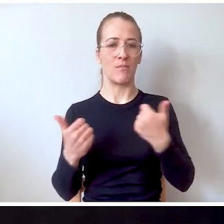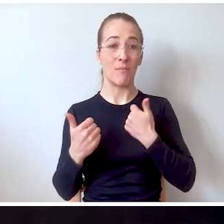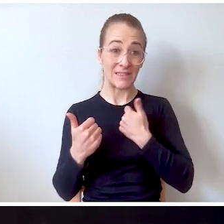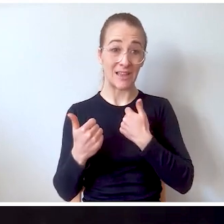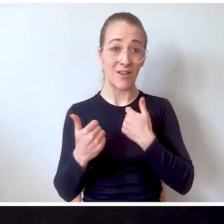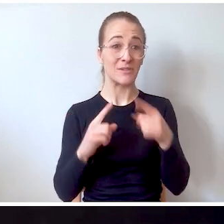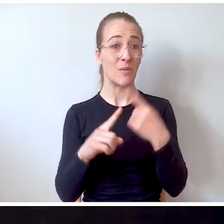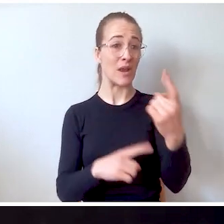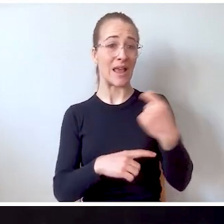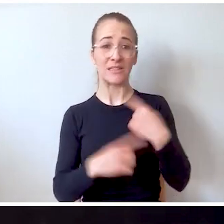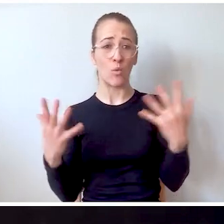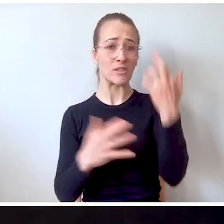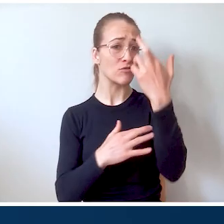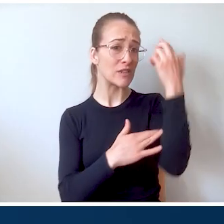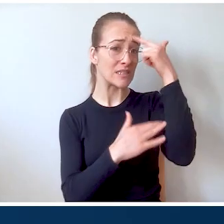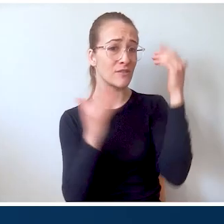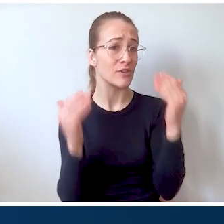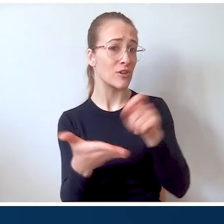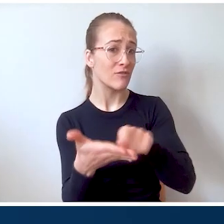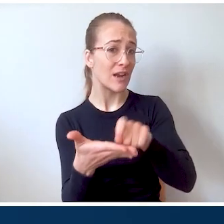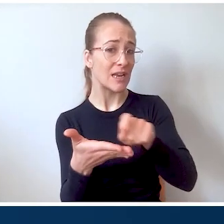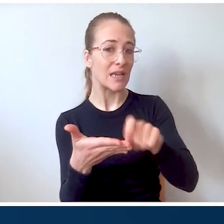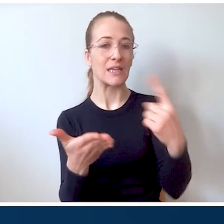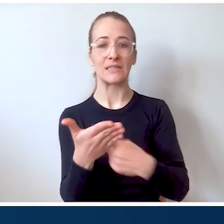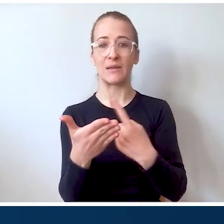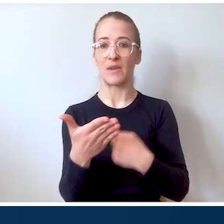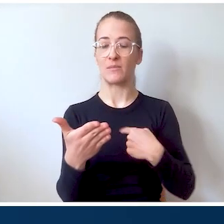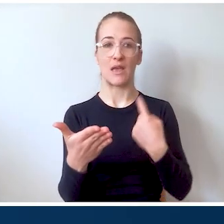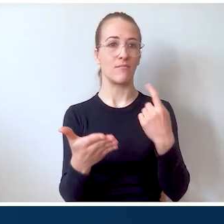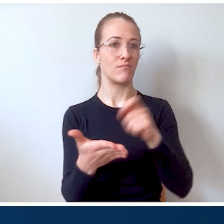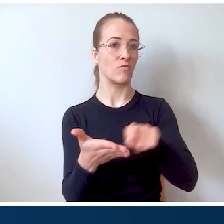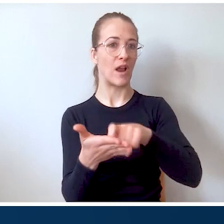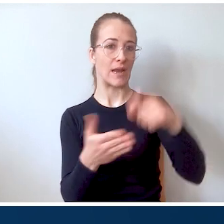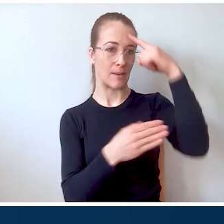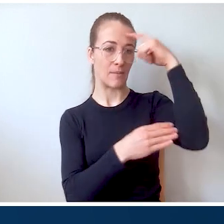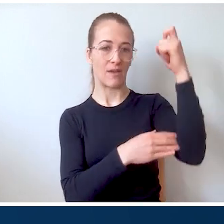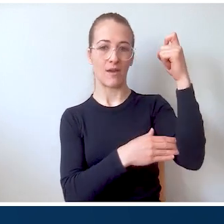"What was your reason for writing that?" Sometimes I just am writing because I,